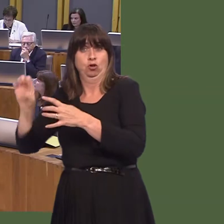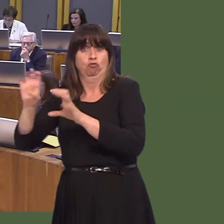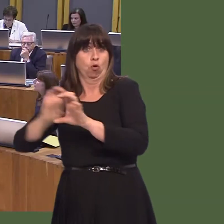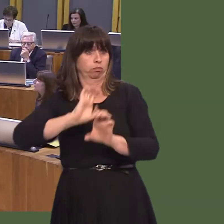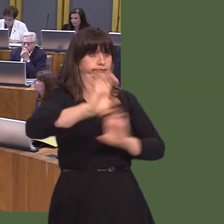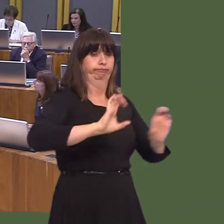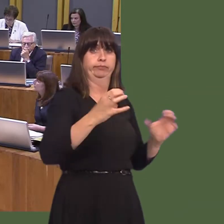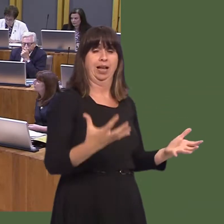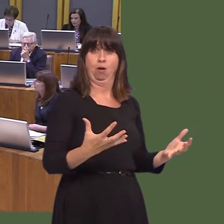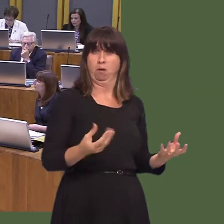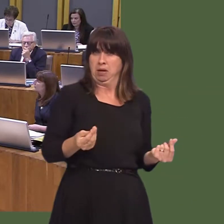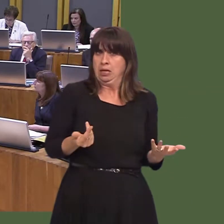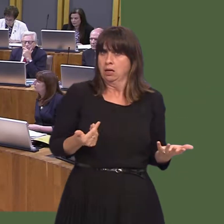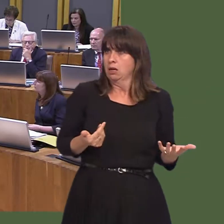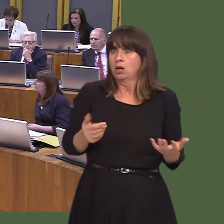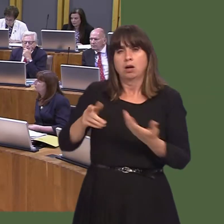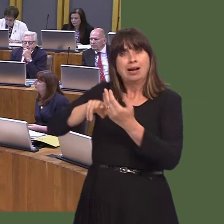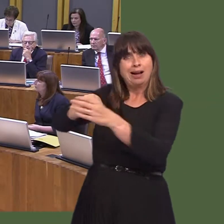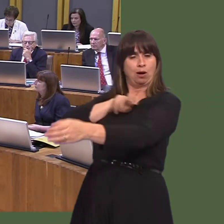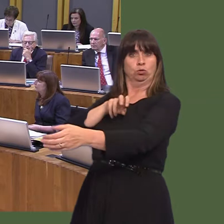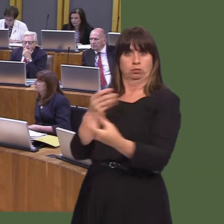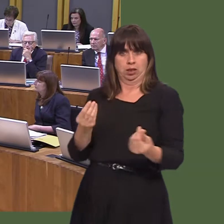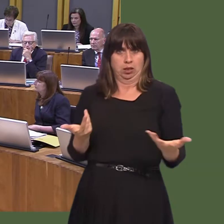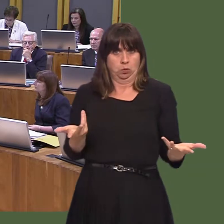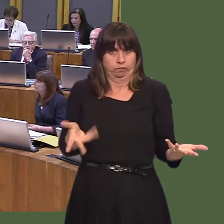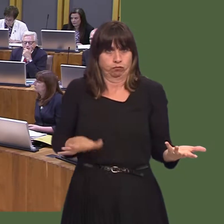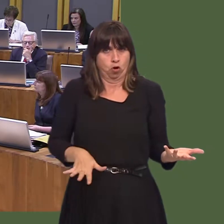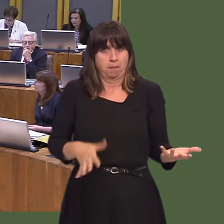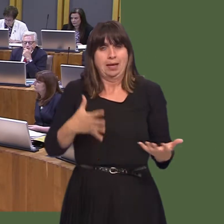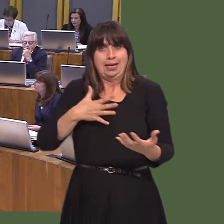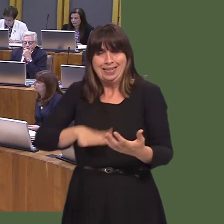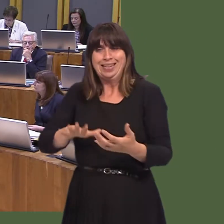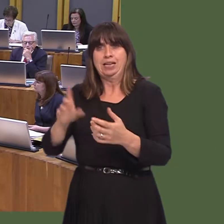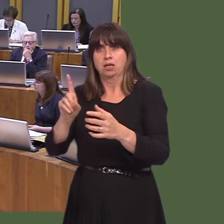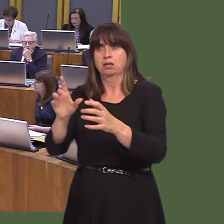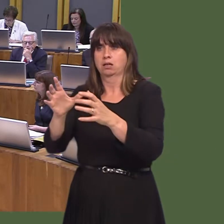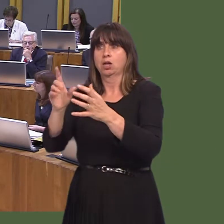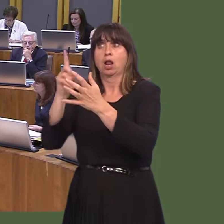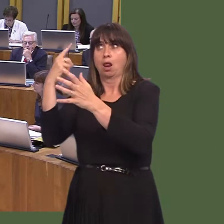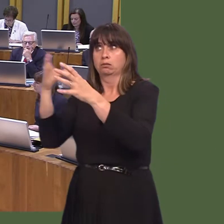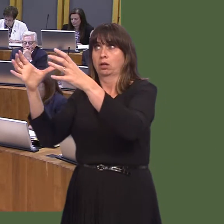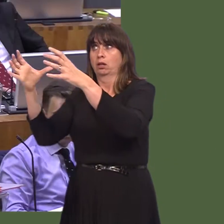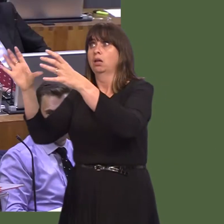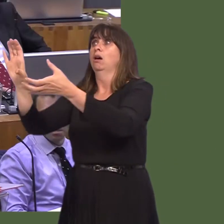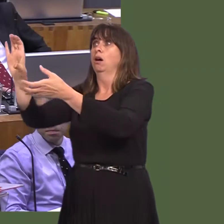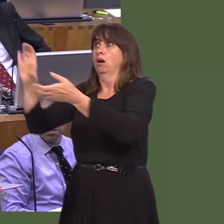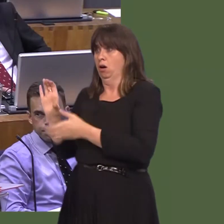We can't find that money. I can say that now. It's impossible. It has to be set aside, to my mind, in a separate pot by the UK Government, and distributed